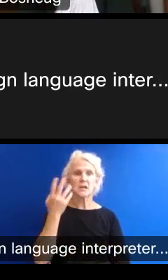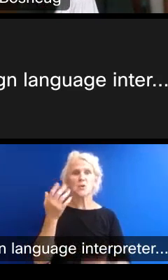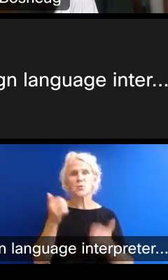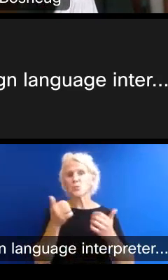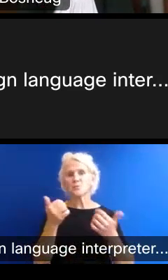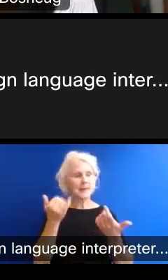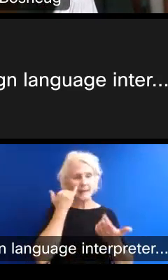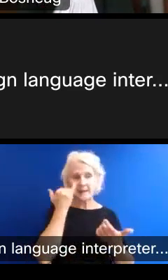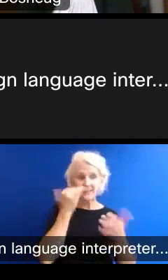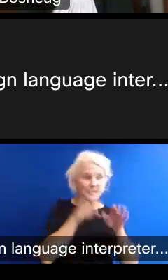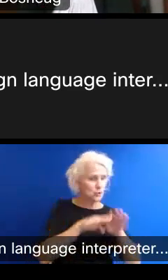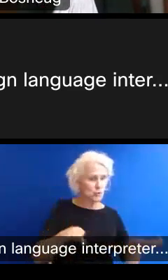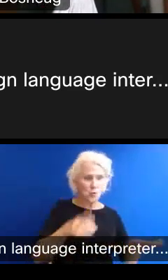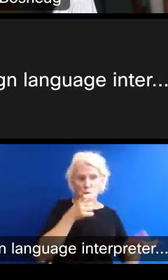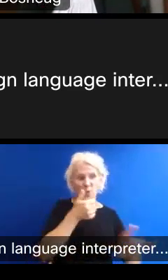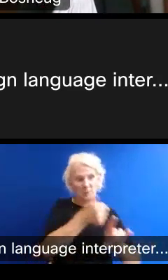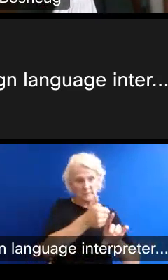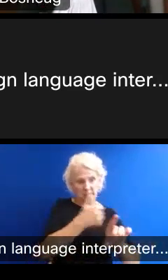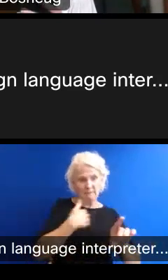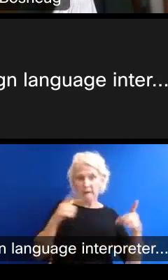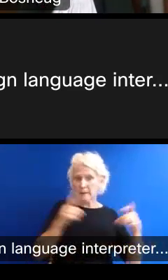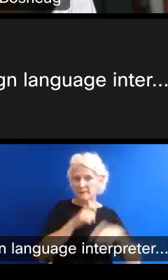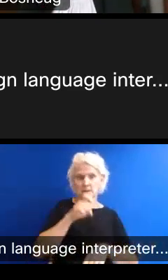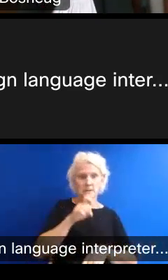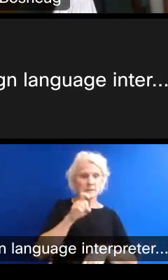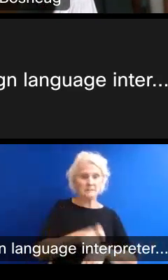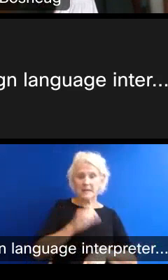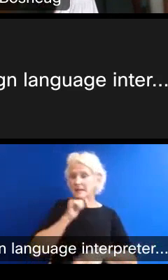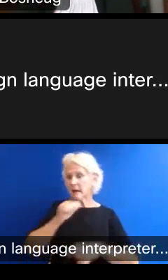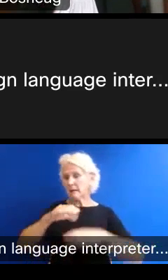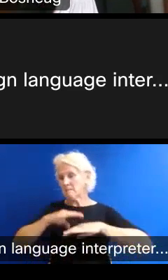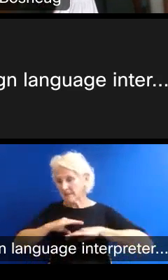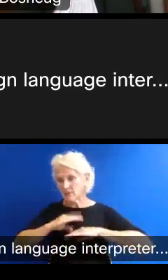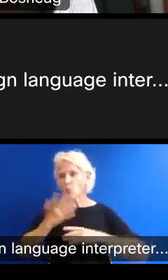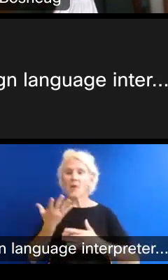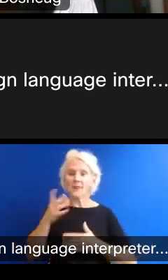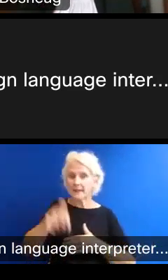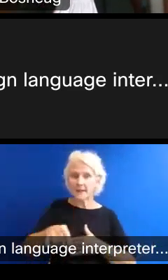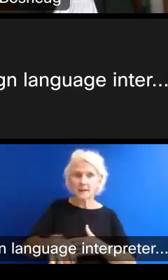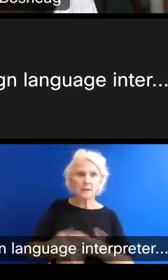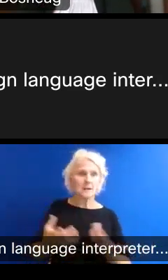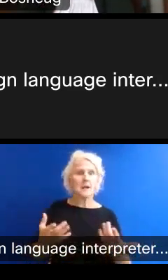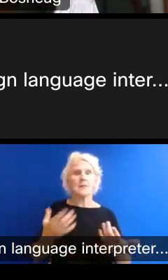met. So for example, as I mentioned before they're experiencing placement instability. Maybe a child